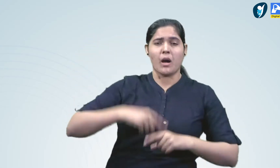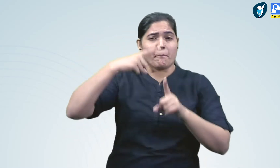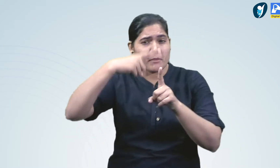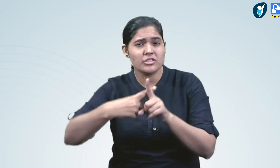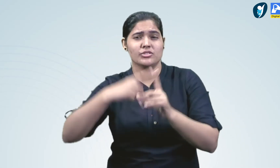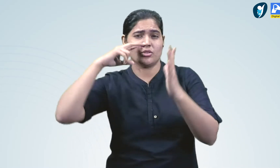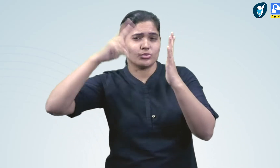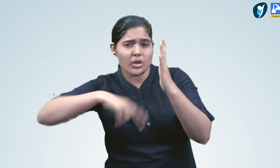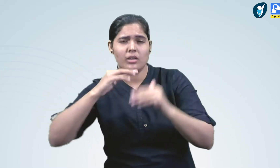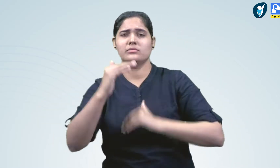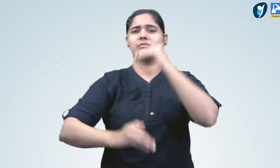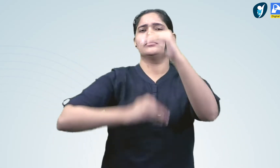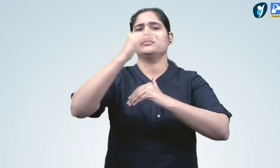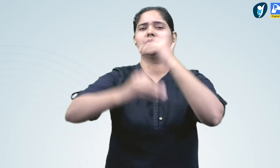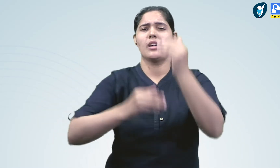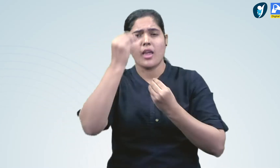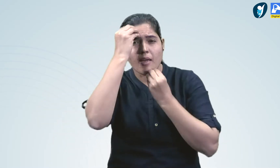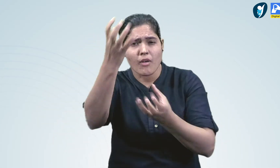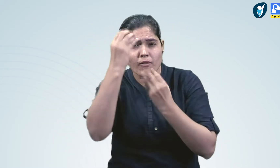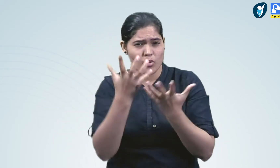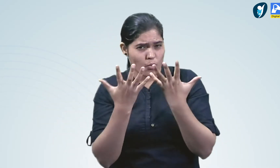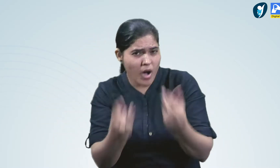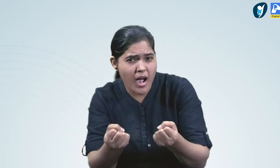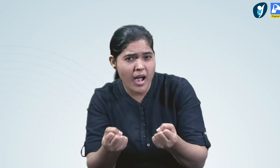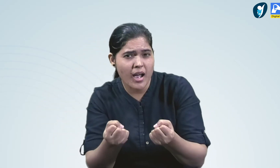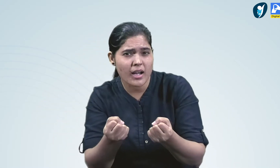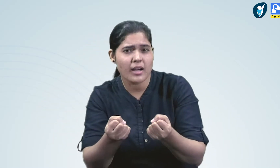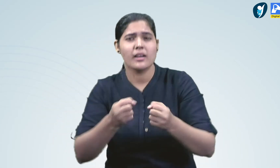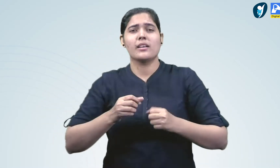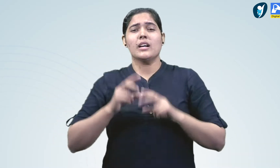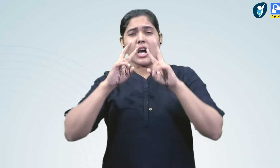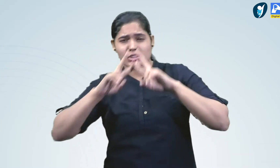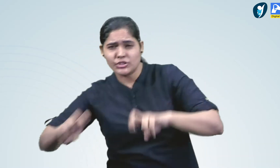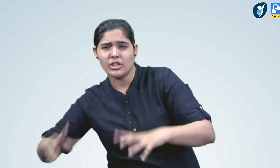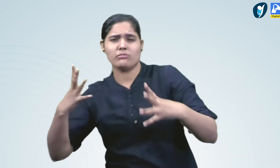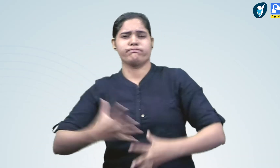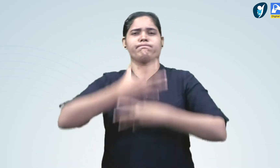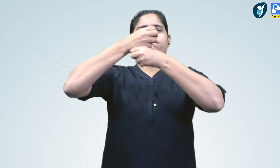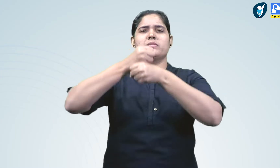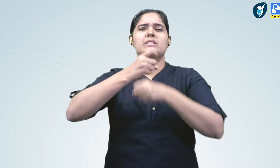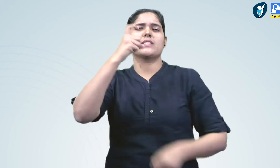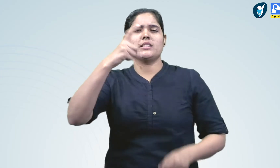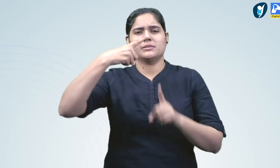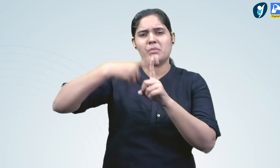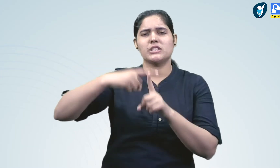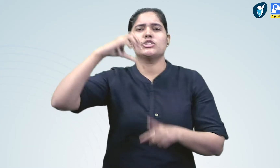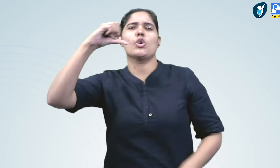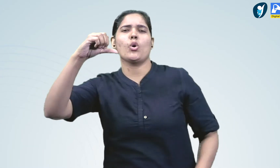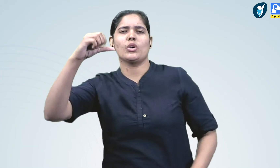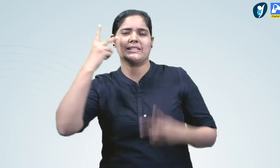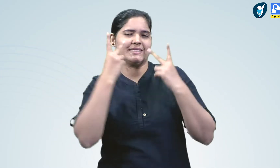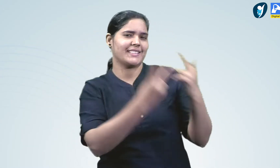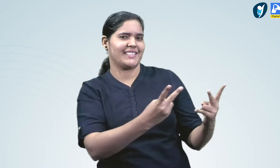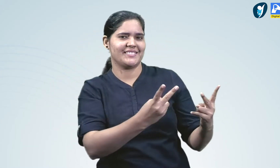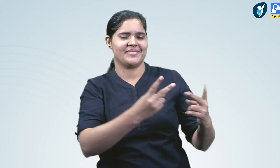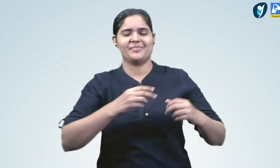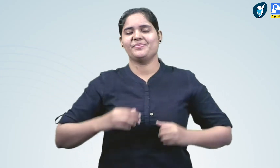or reading development, then must watch research briefs 7 and 9.